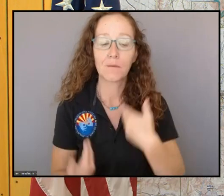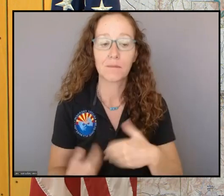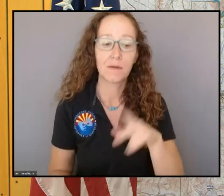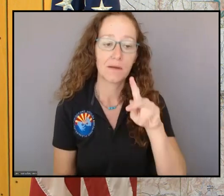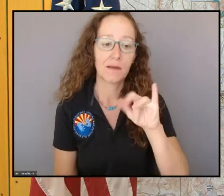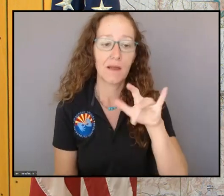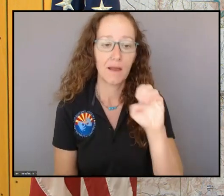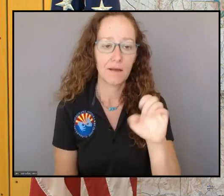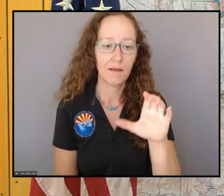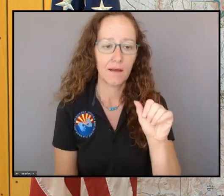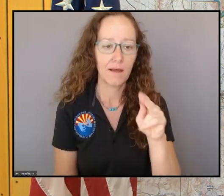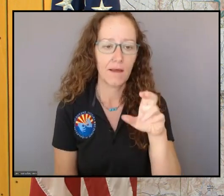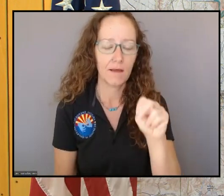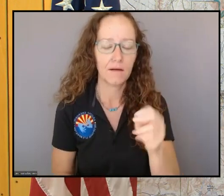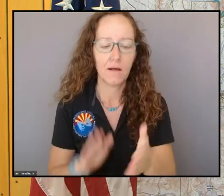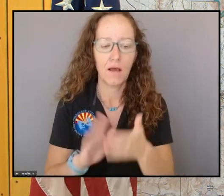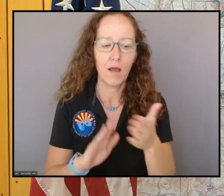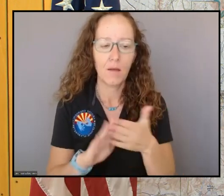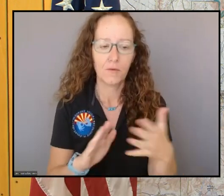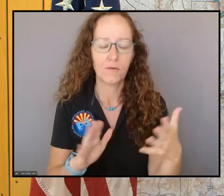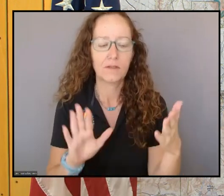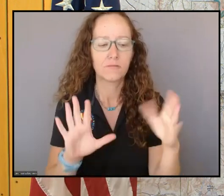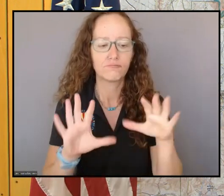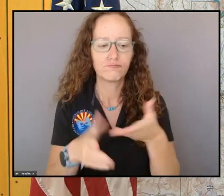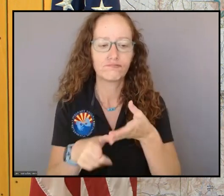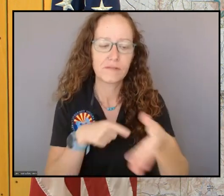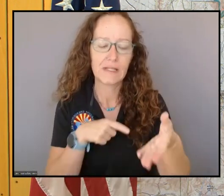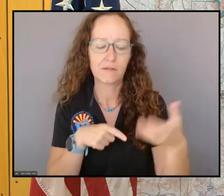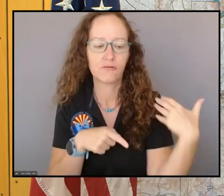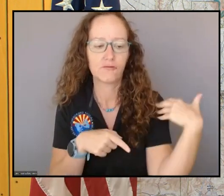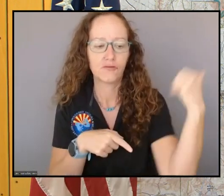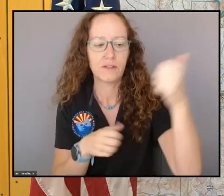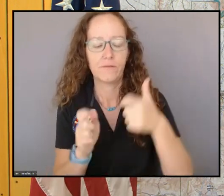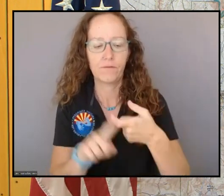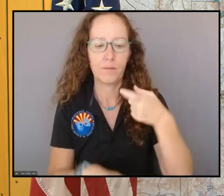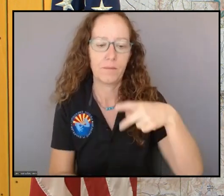Pacific Northwest Team 2 with your Wednesday, June 1st